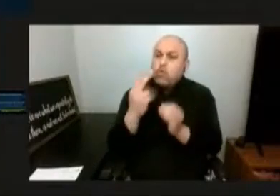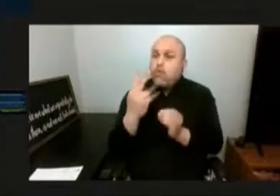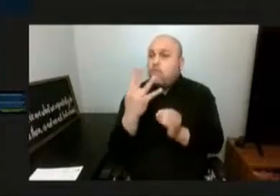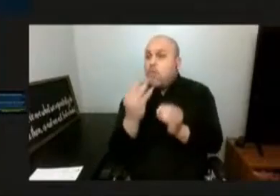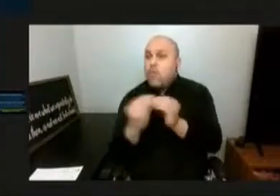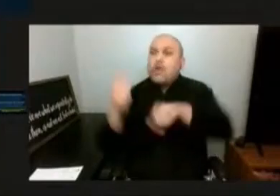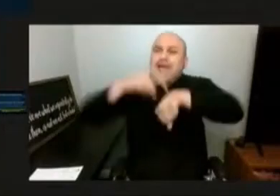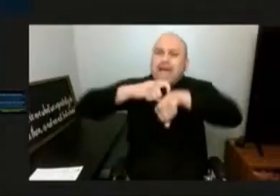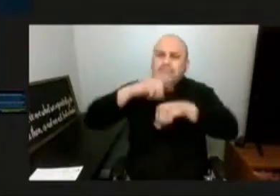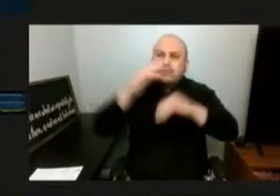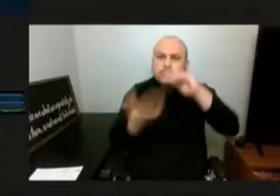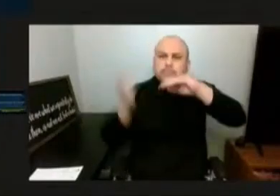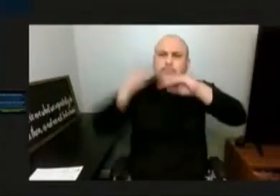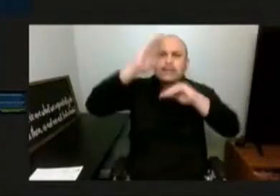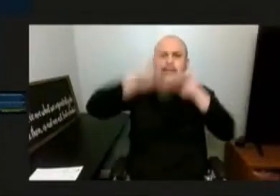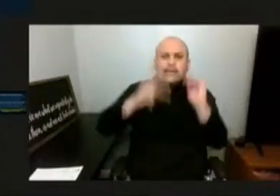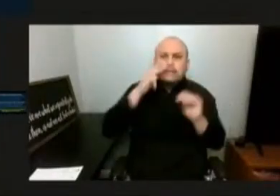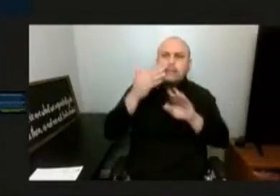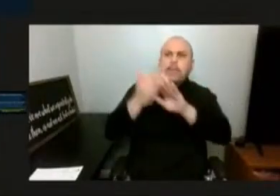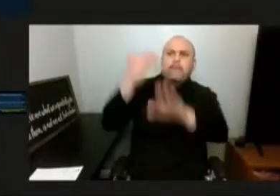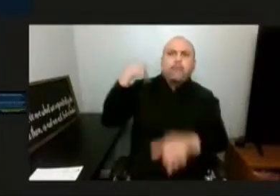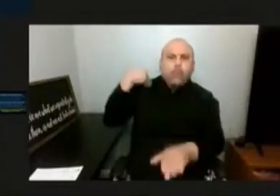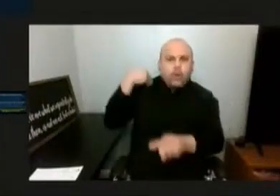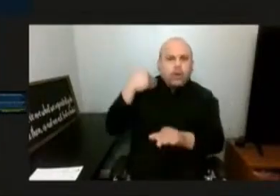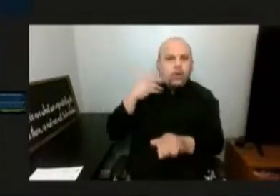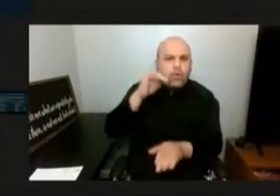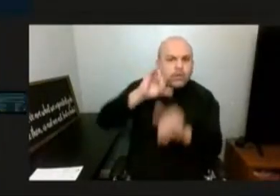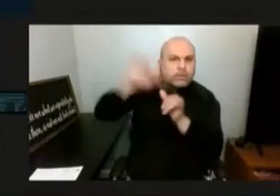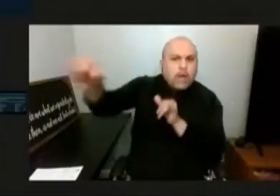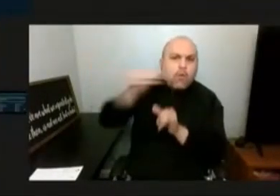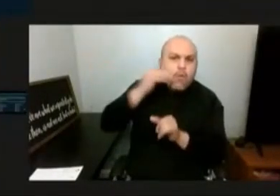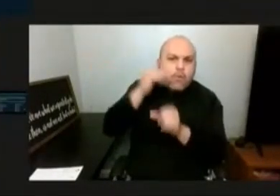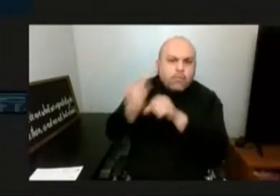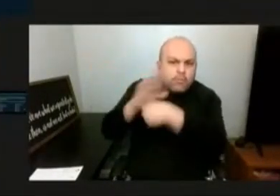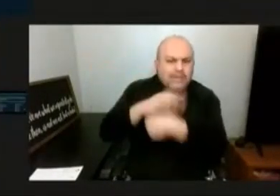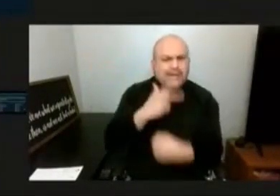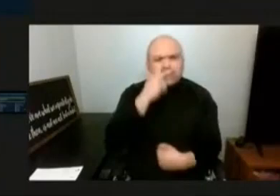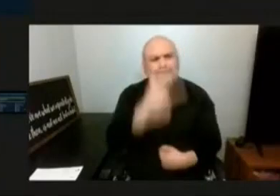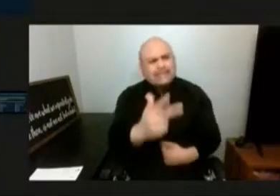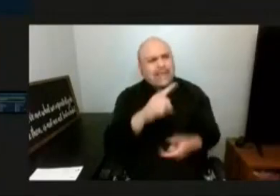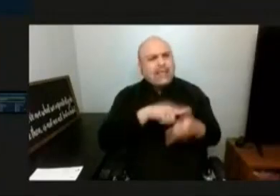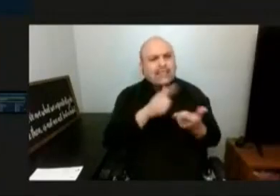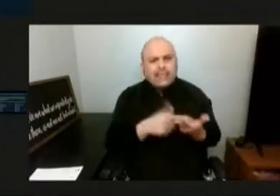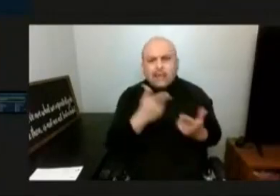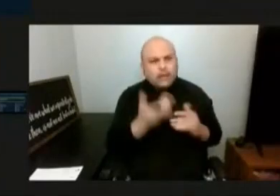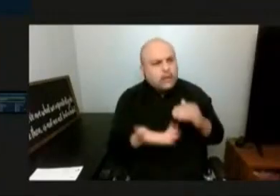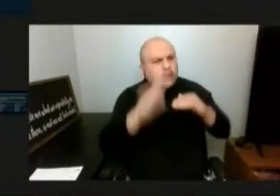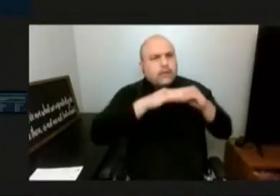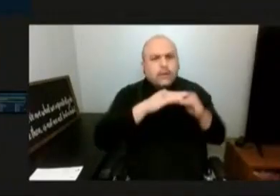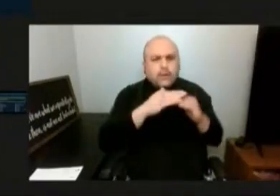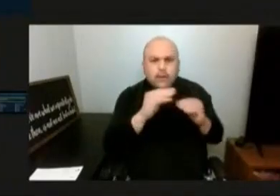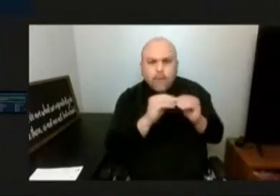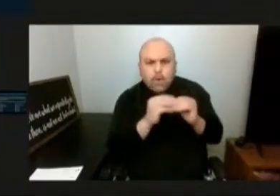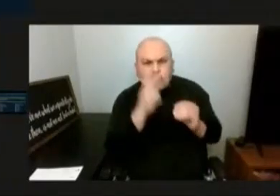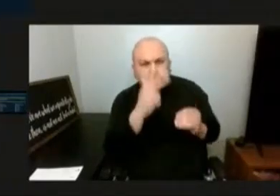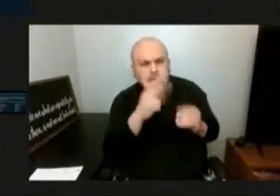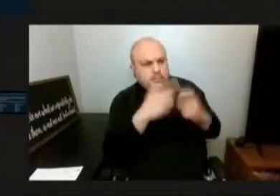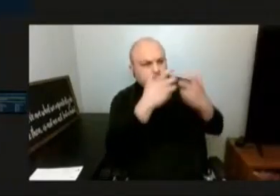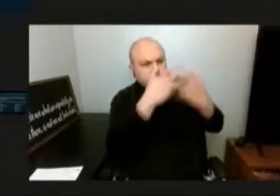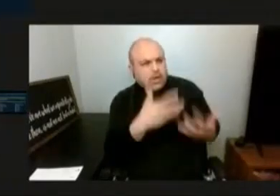We're seeing increased overdoses and increase in partner violence.